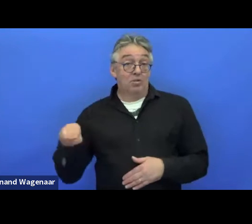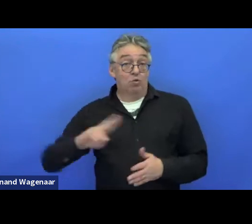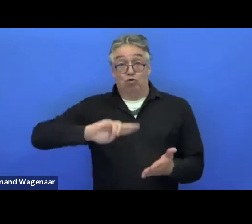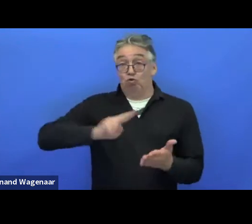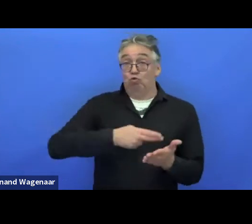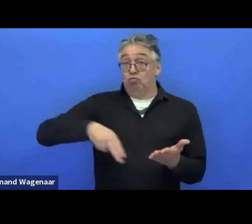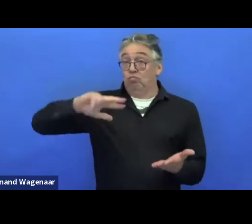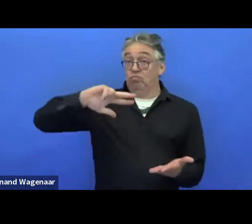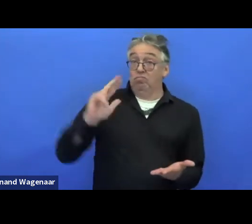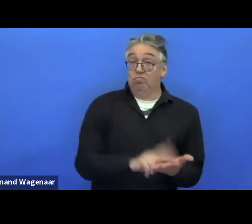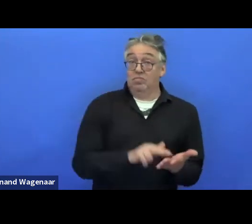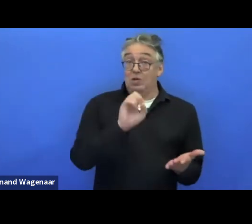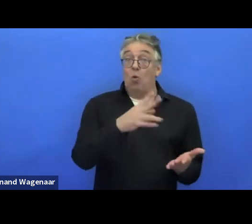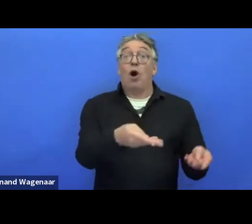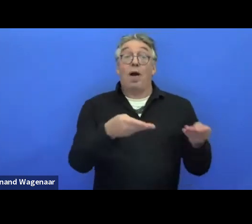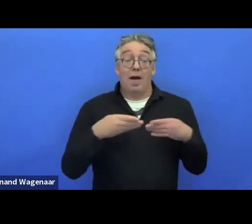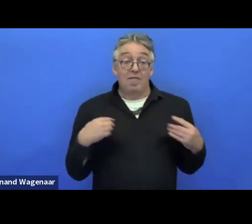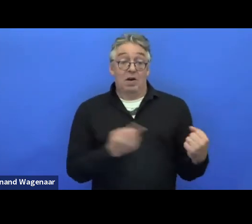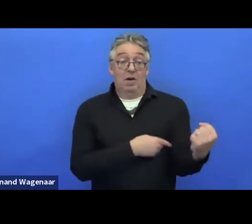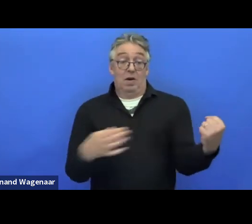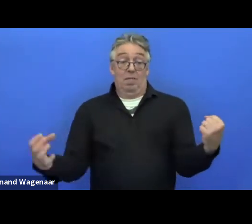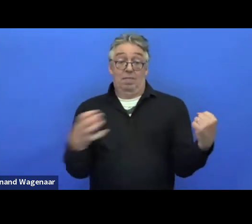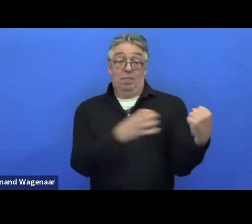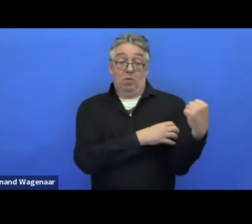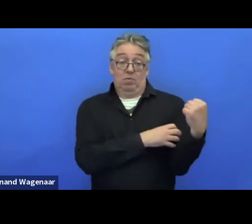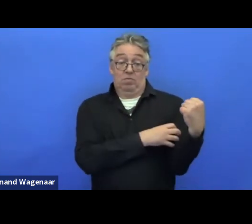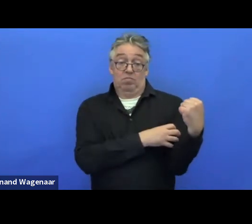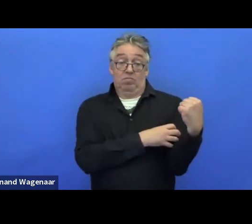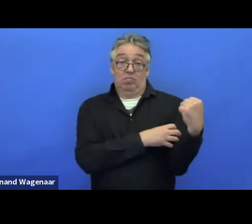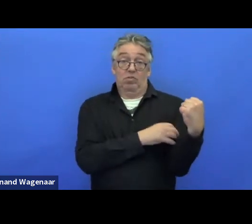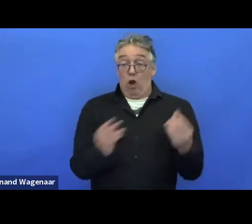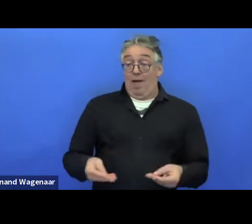The European Ombudsman starts its existence more than 25 years ago.